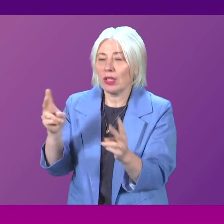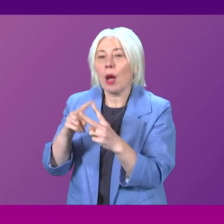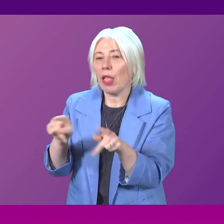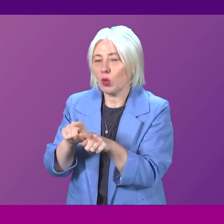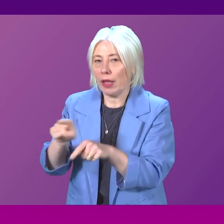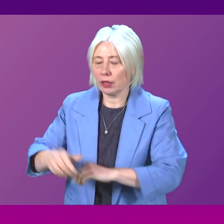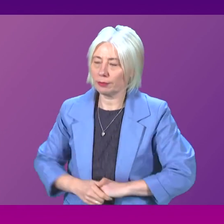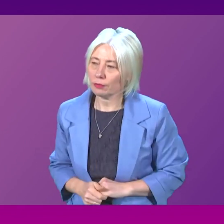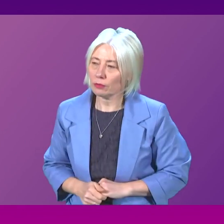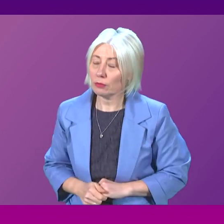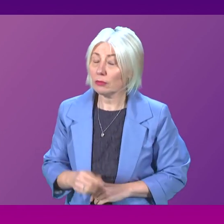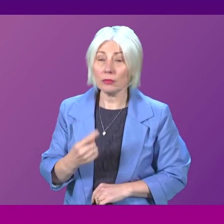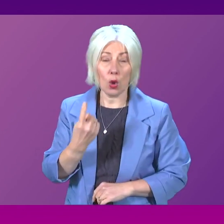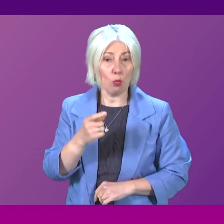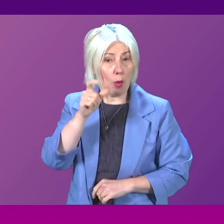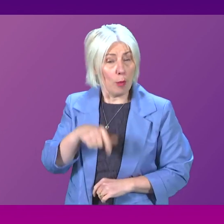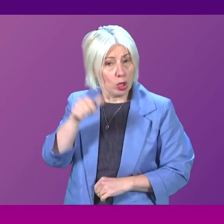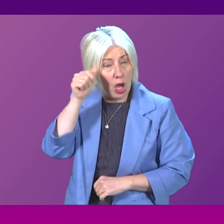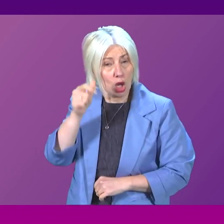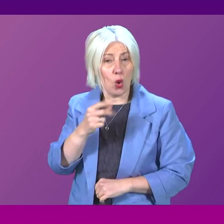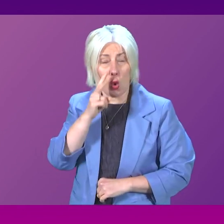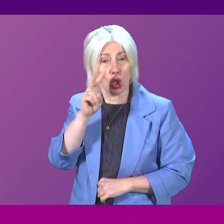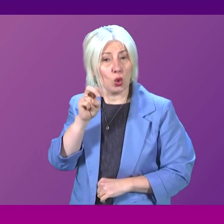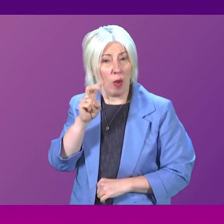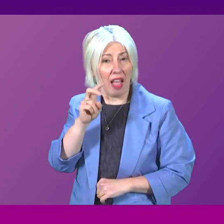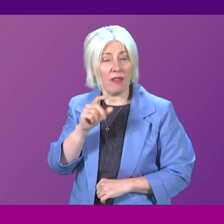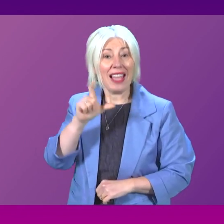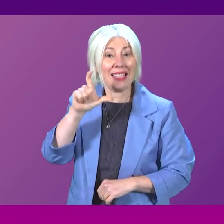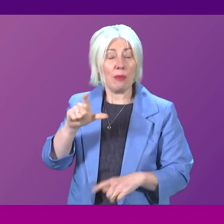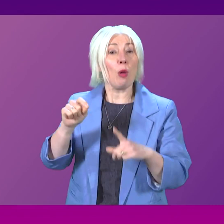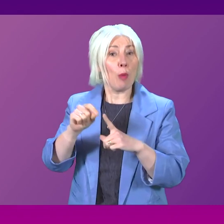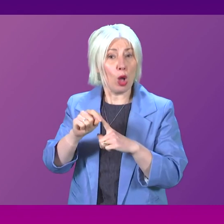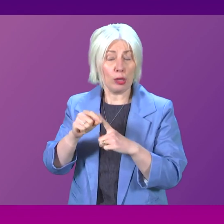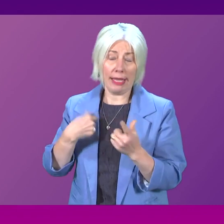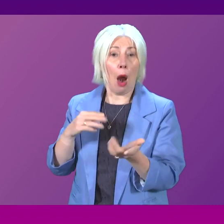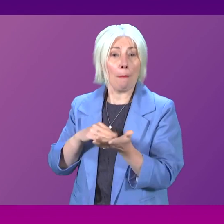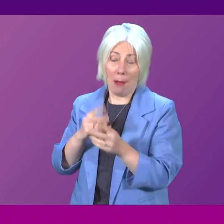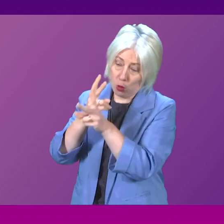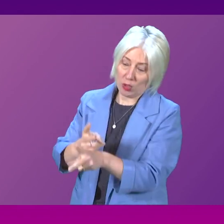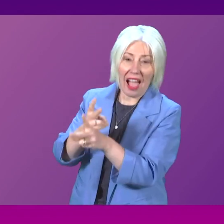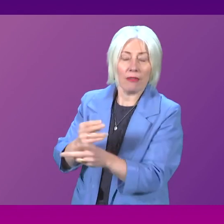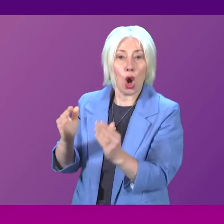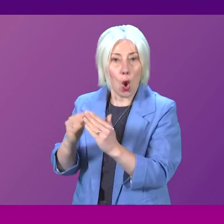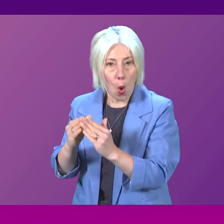Freya Hunter is 12 years old and has cerebral palsy. She is cared for at home by her mum and specialist carers.